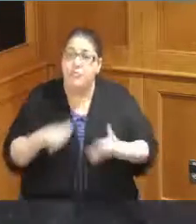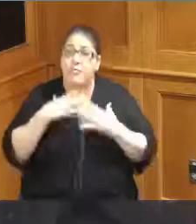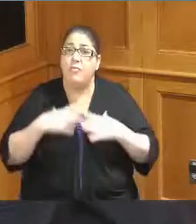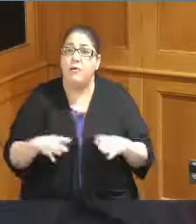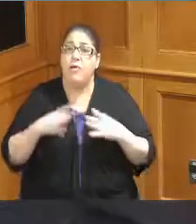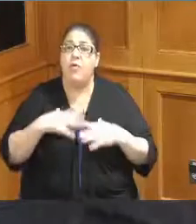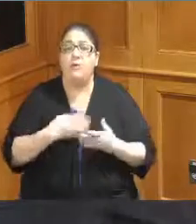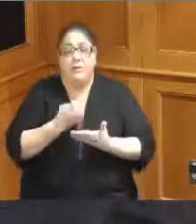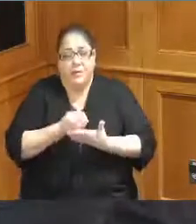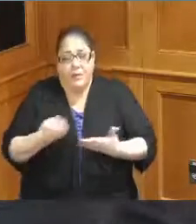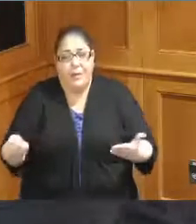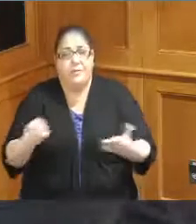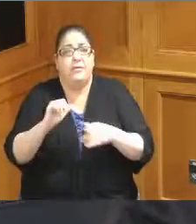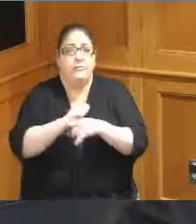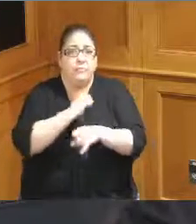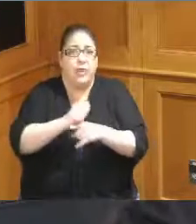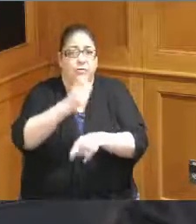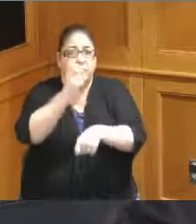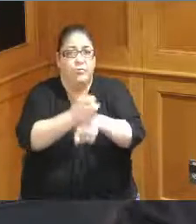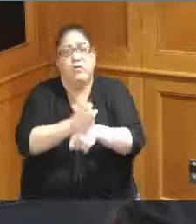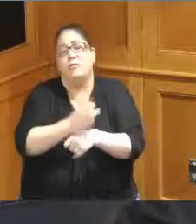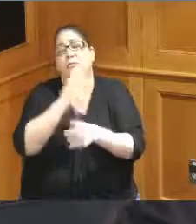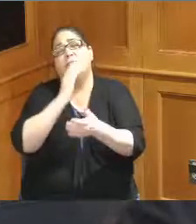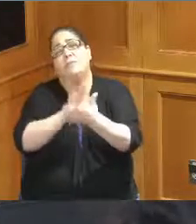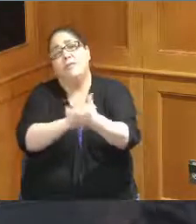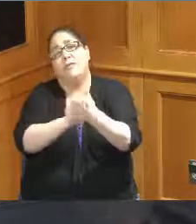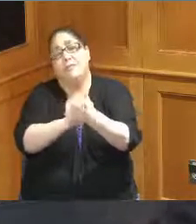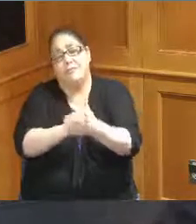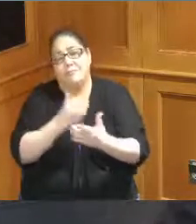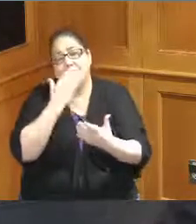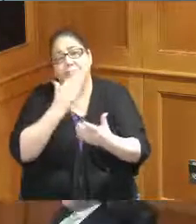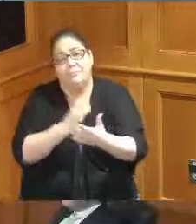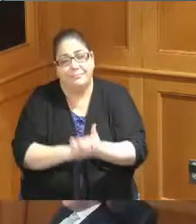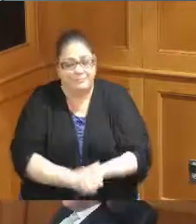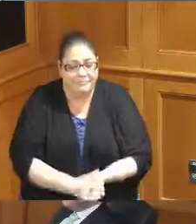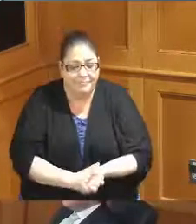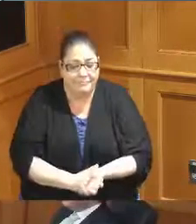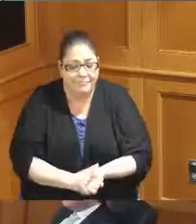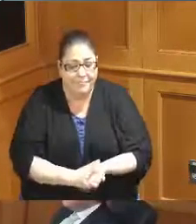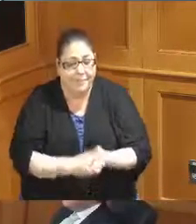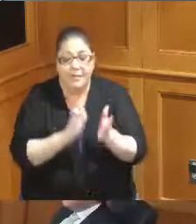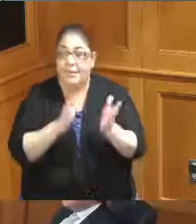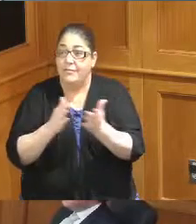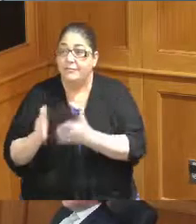need to make it happen so congratulations again thank you and Commissioner Dumas and